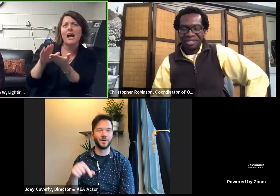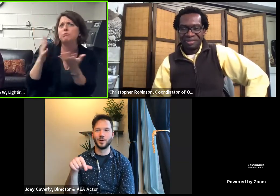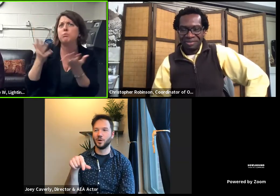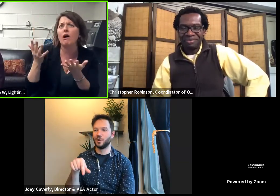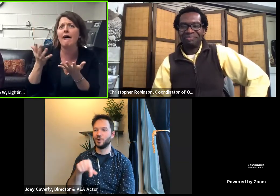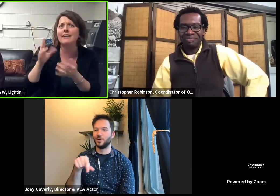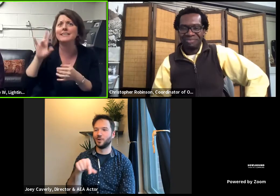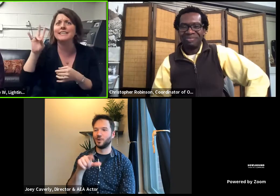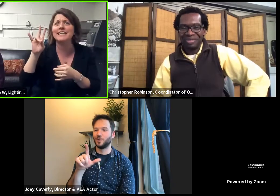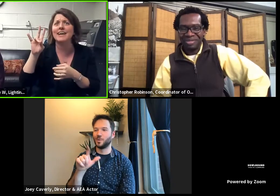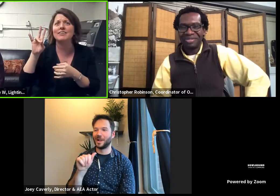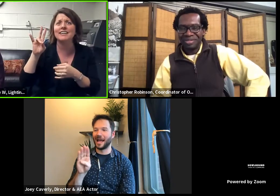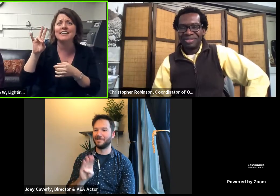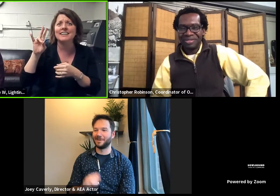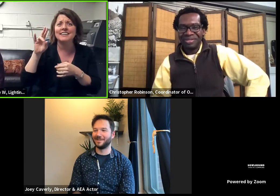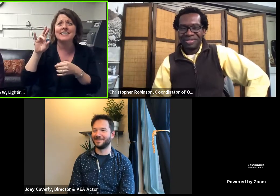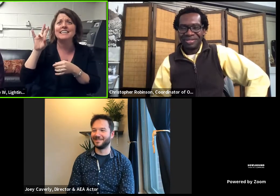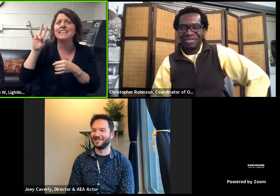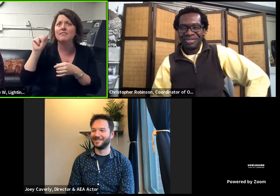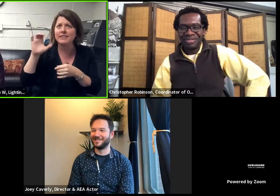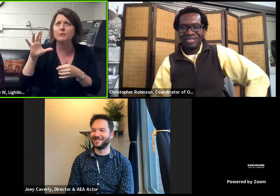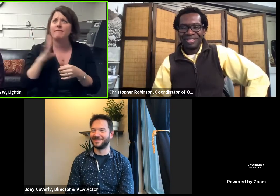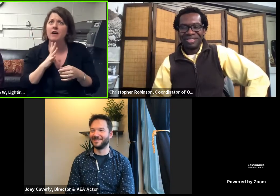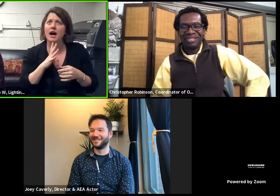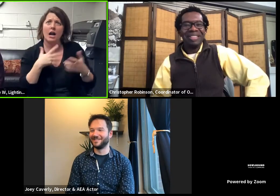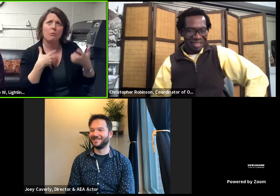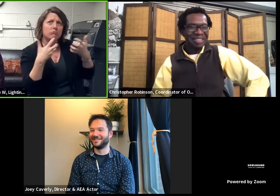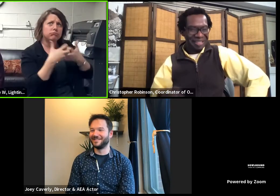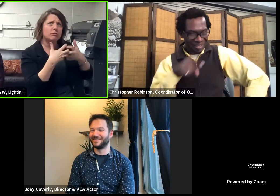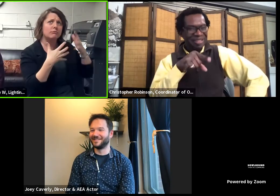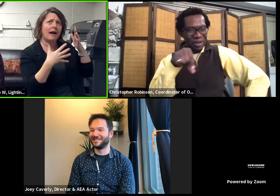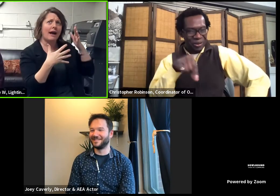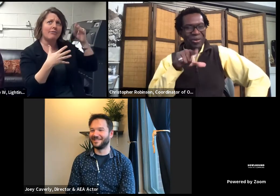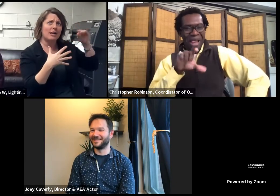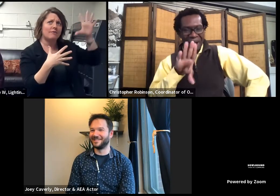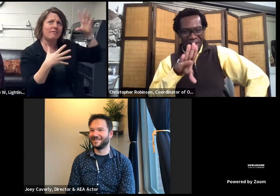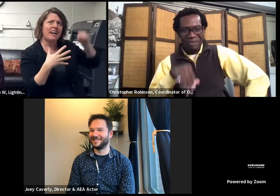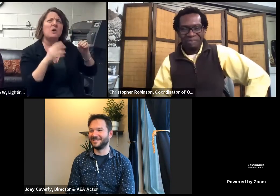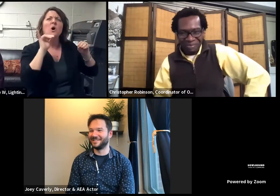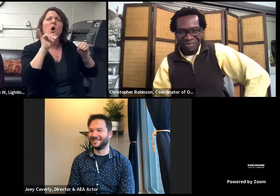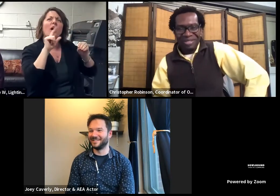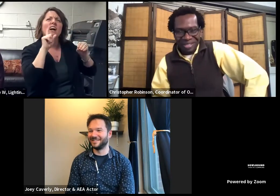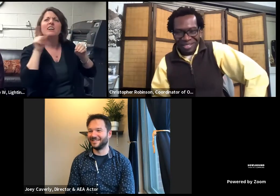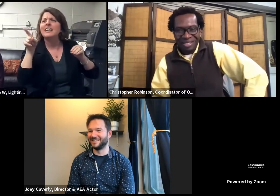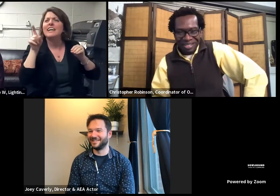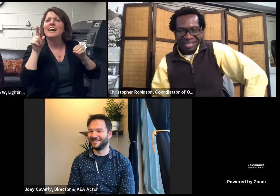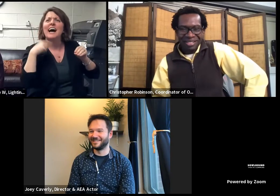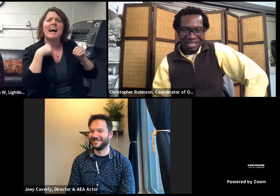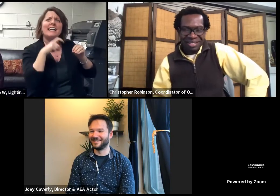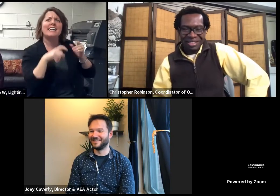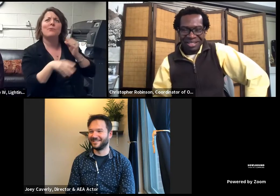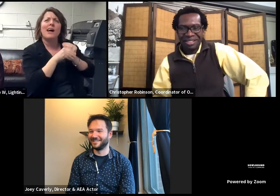and how the cues are gonna work-- Fade out. Cue lab. Fade out and fade in. Cue labs.